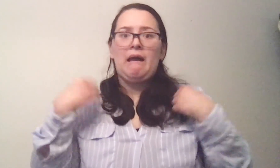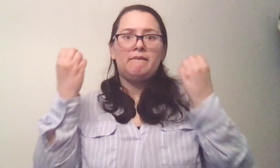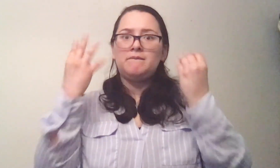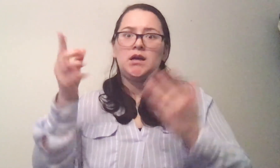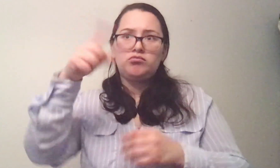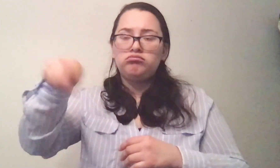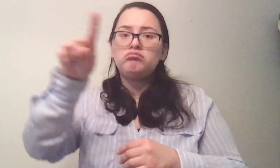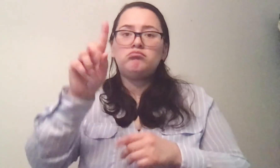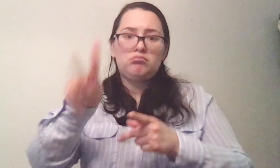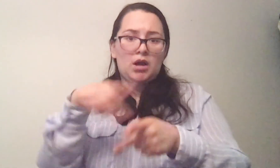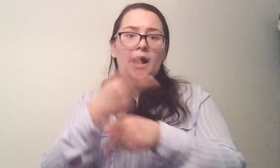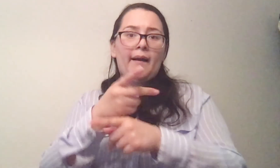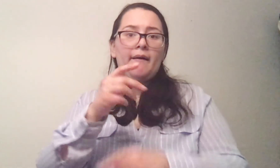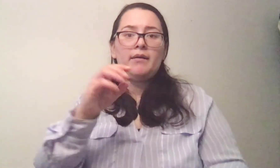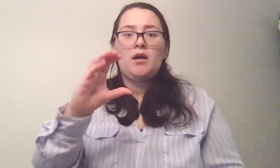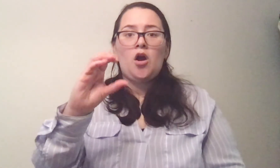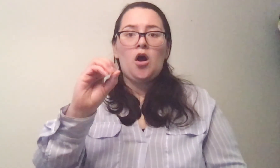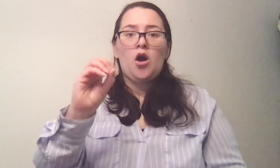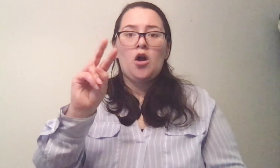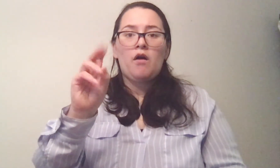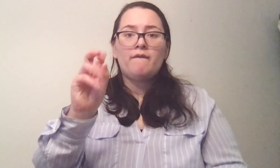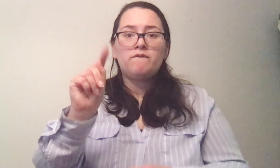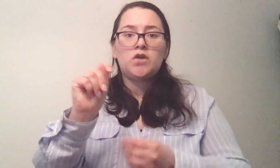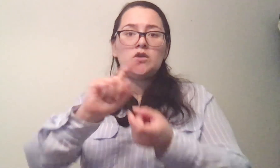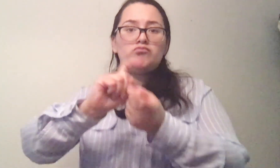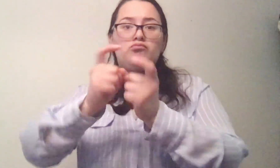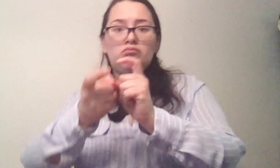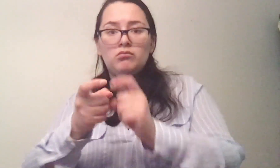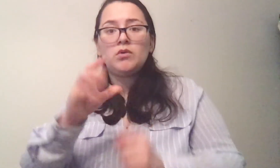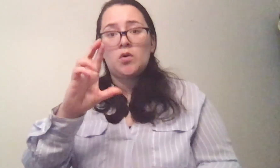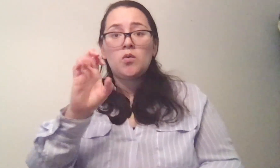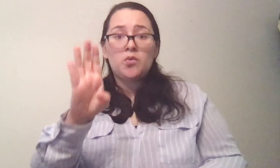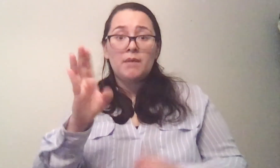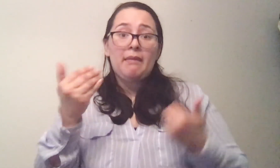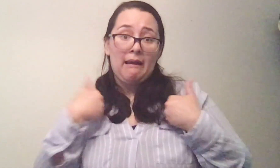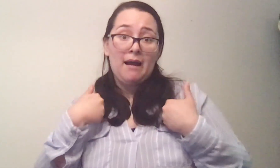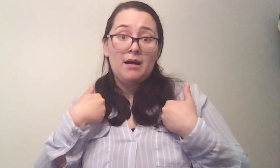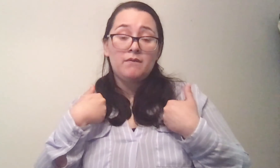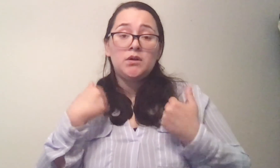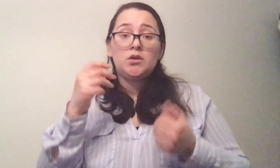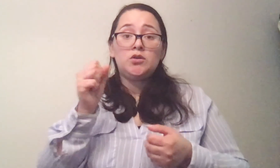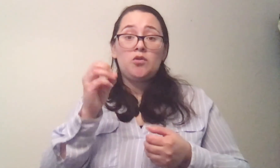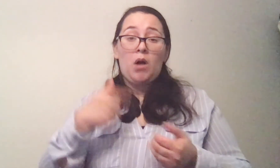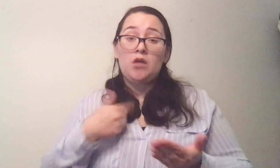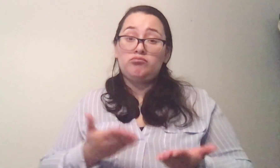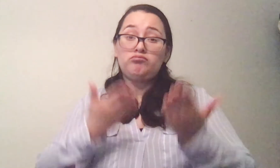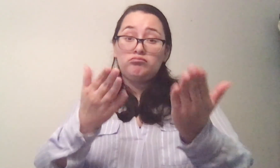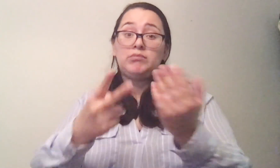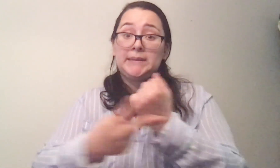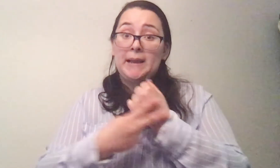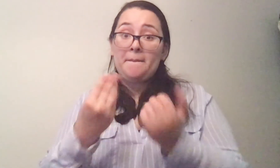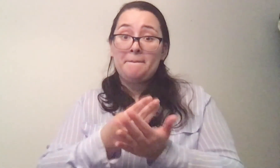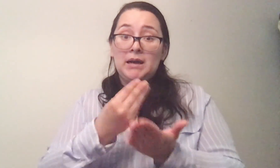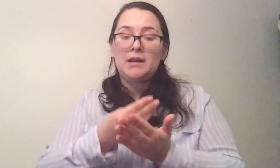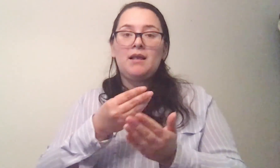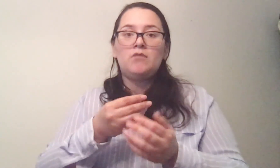They have many kinds of converting cribs. I would suggest saving money;